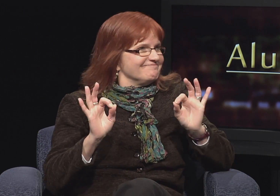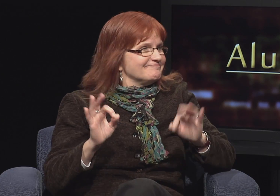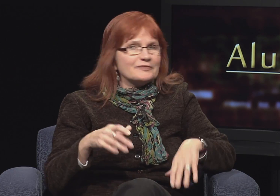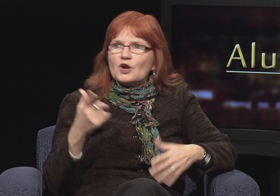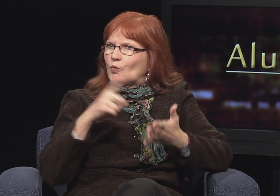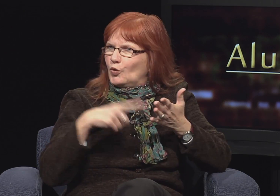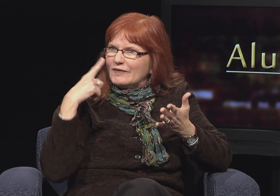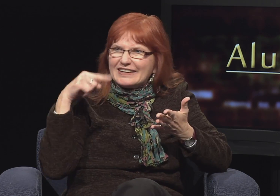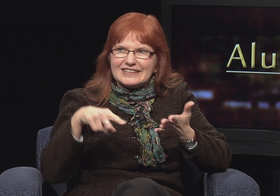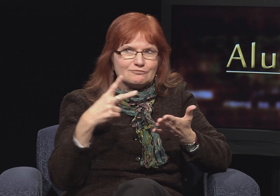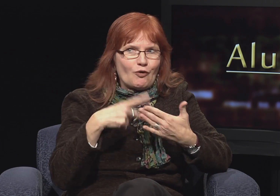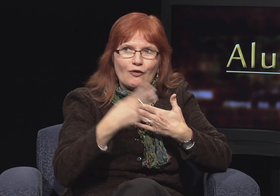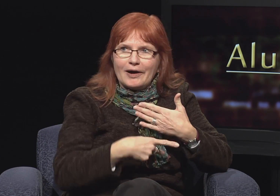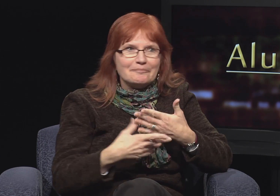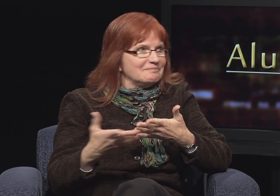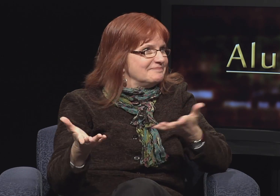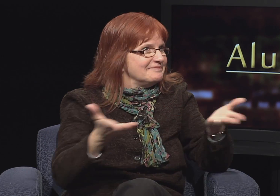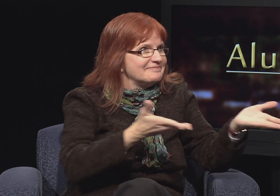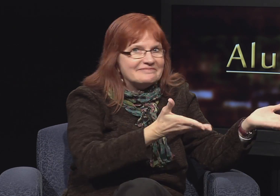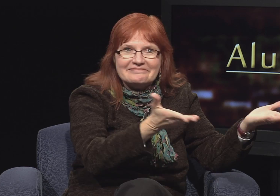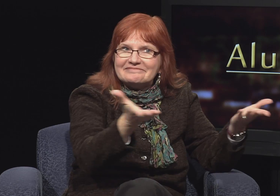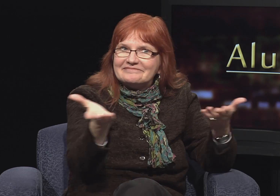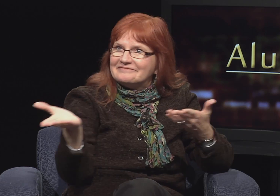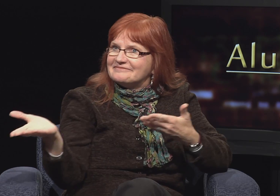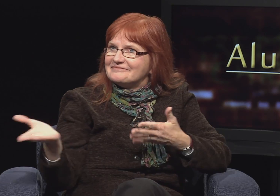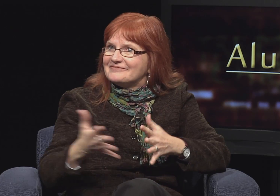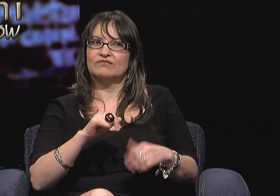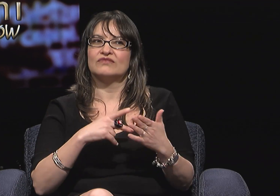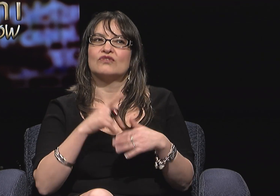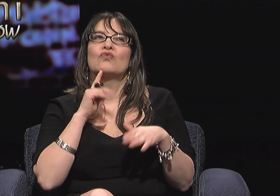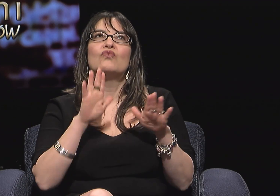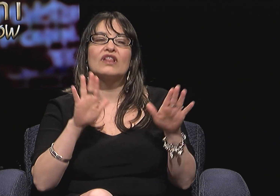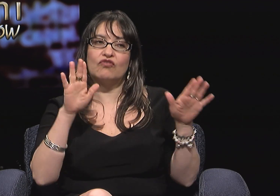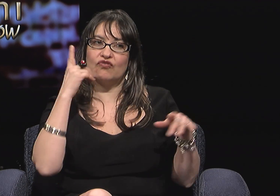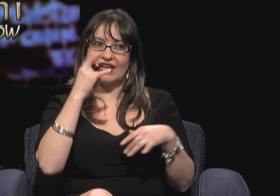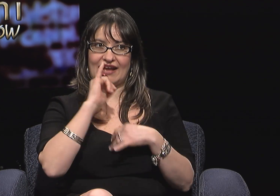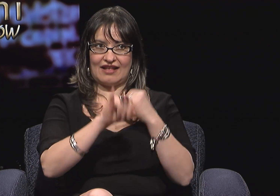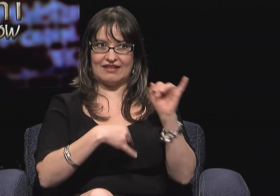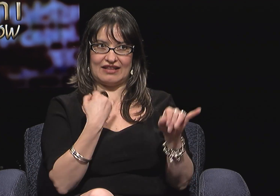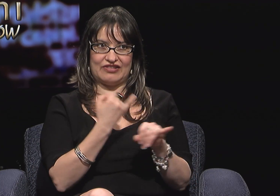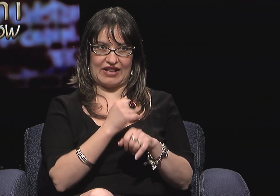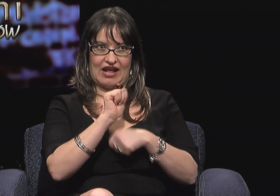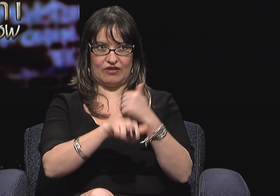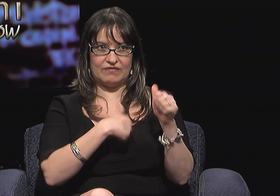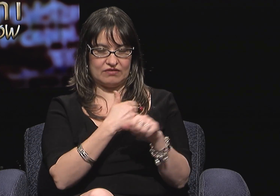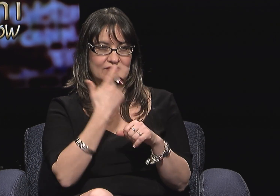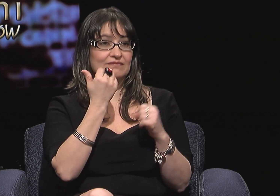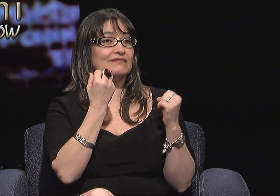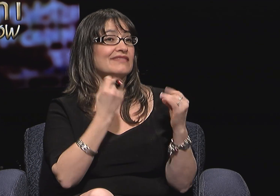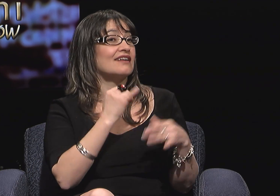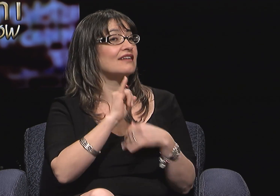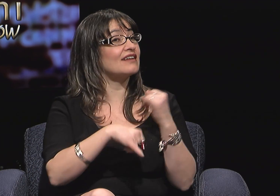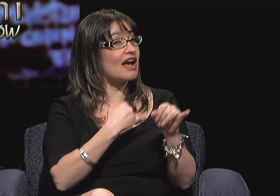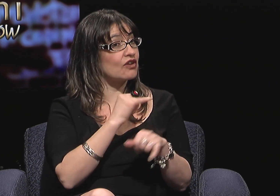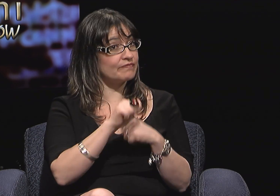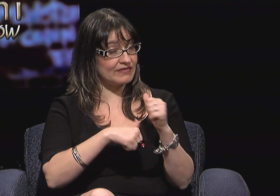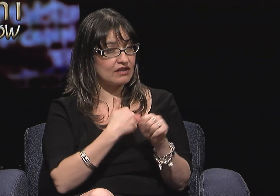Wonderful! What do you think of this program? I think this program is excellent, especially for our international alumni